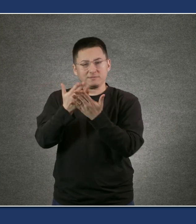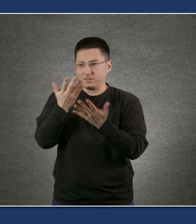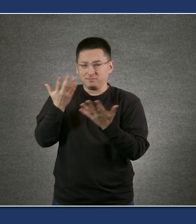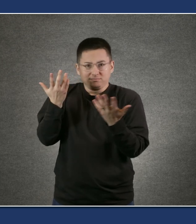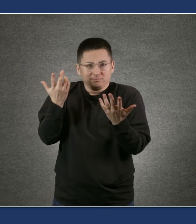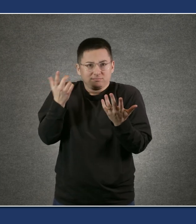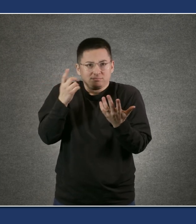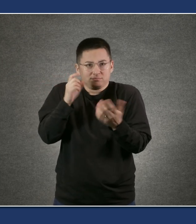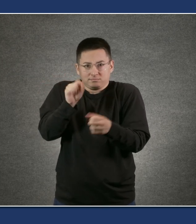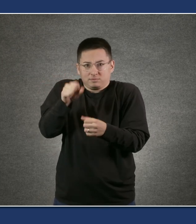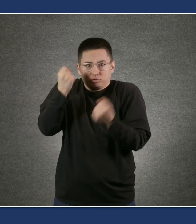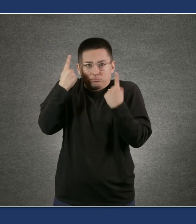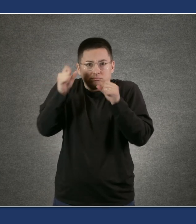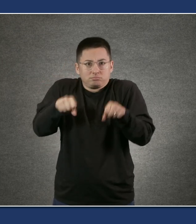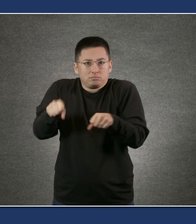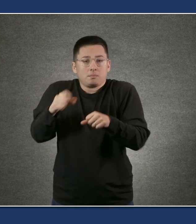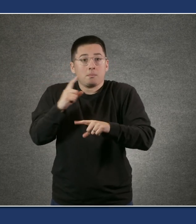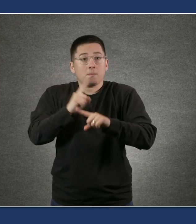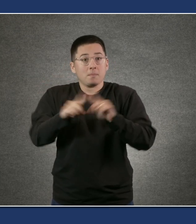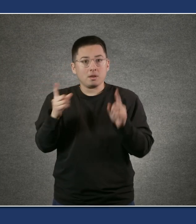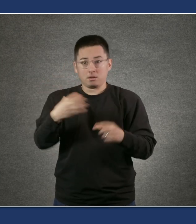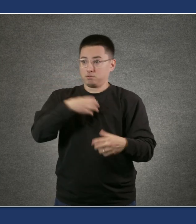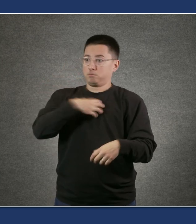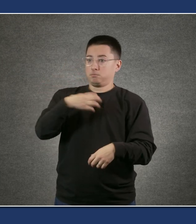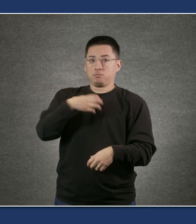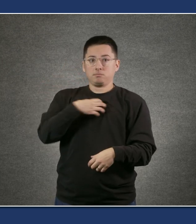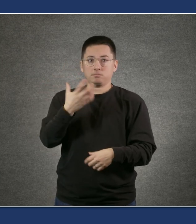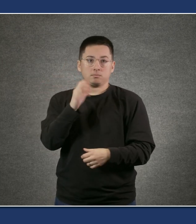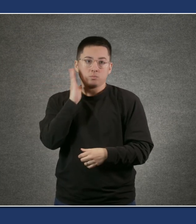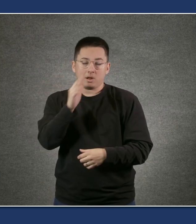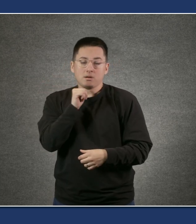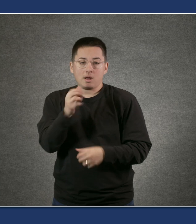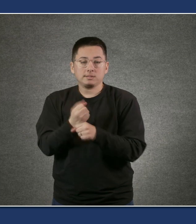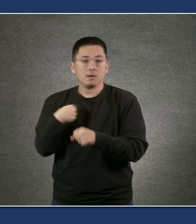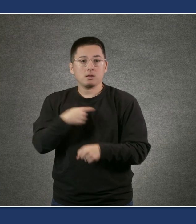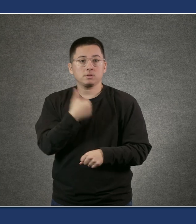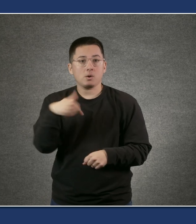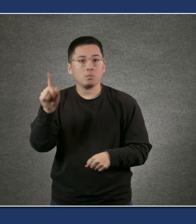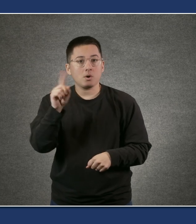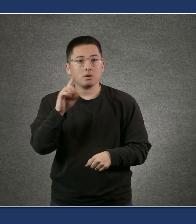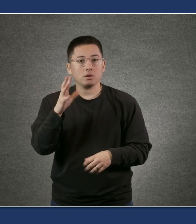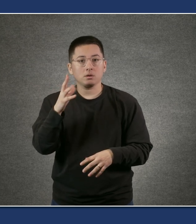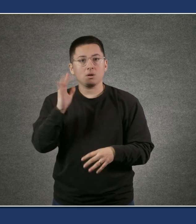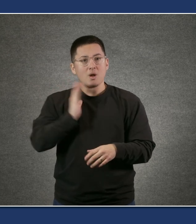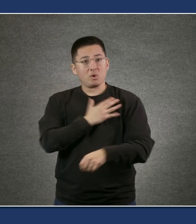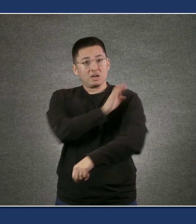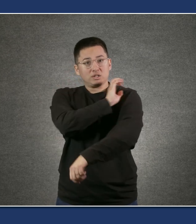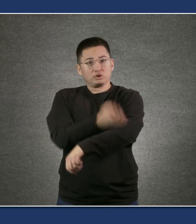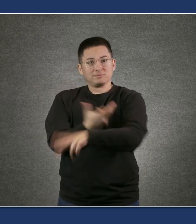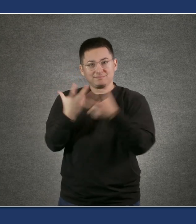On the contrary, our energies will be much more usefully channeled in resolving not to give up, but to, once again,